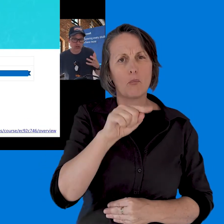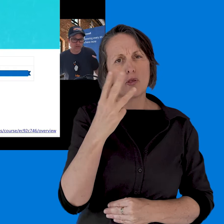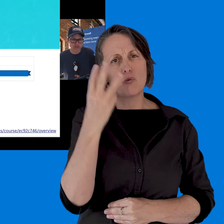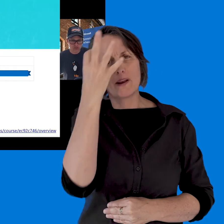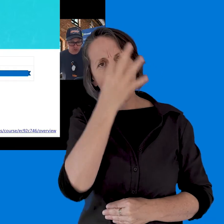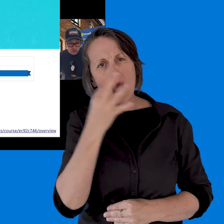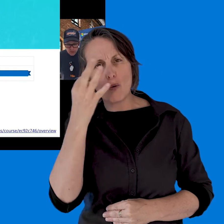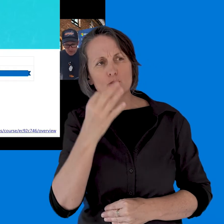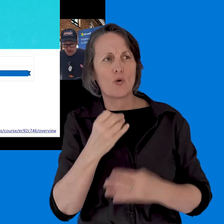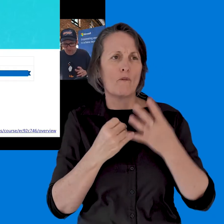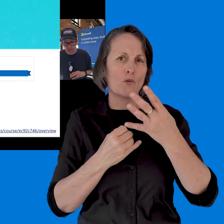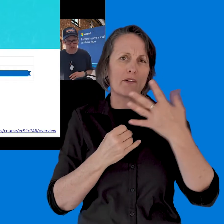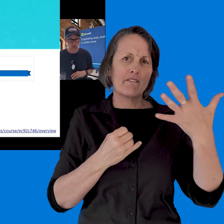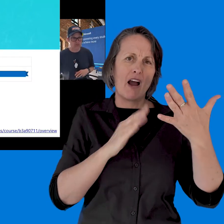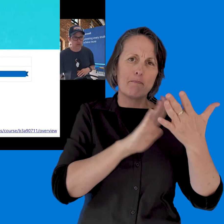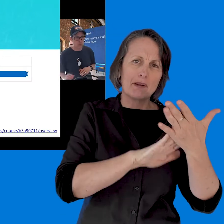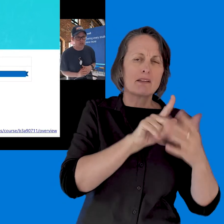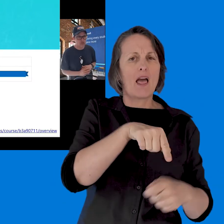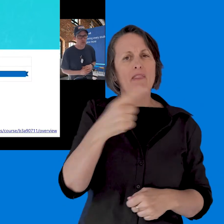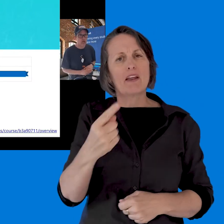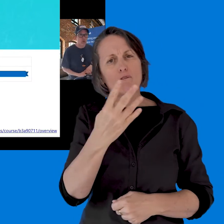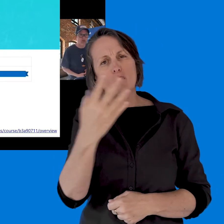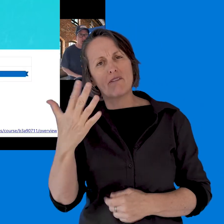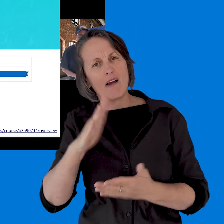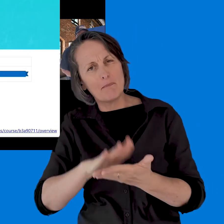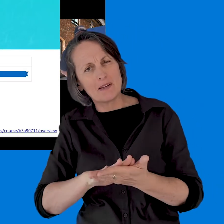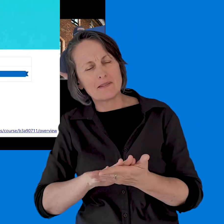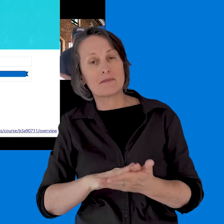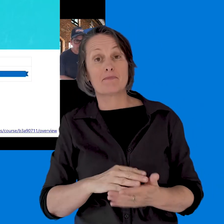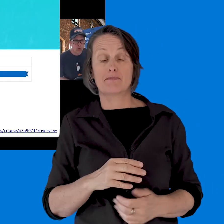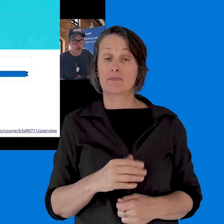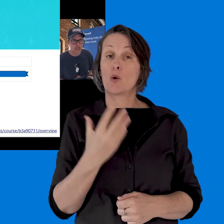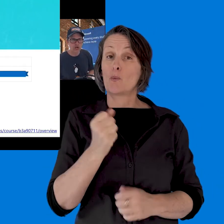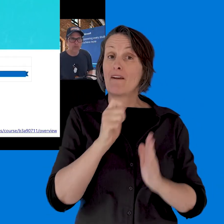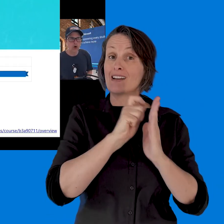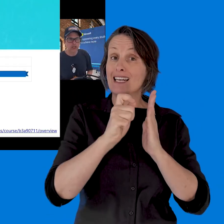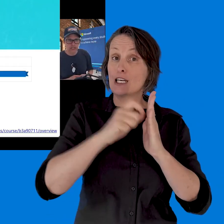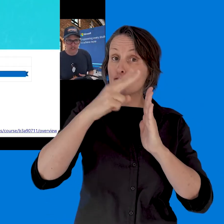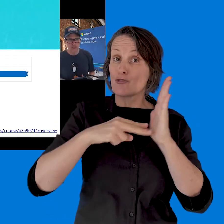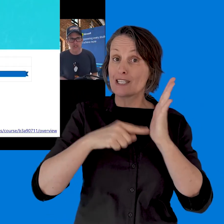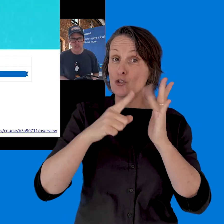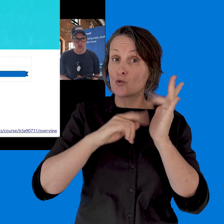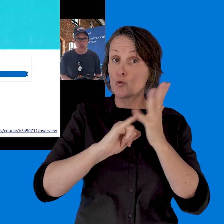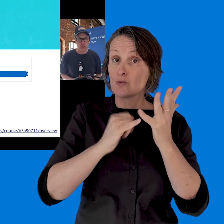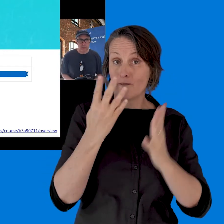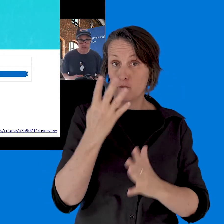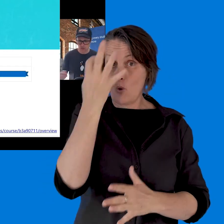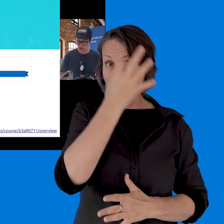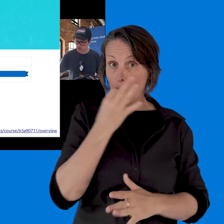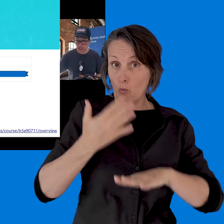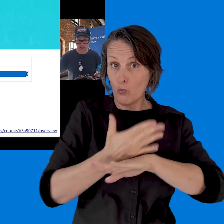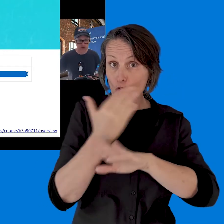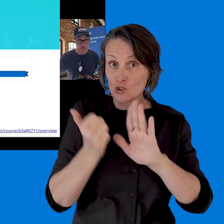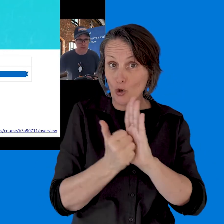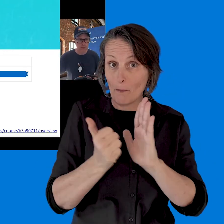You can have those two 45 minutes, whatever you want to do. We've got a four-hour workshop on literacy tools for inclusive classrooms.